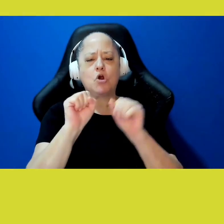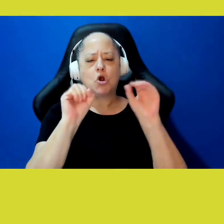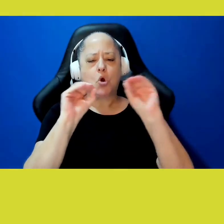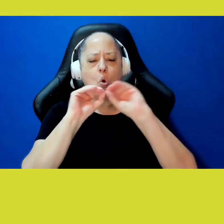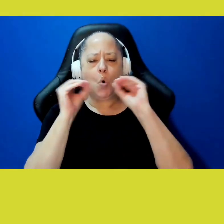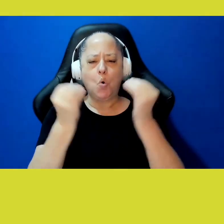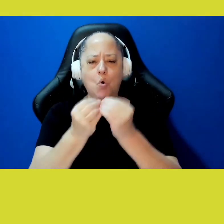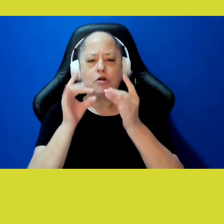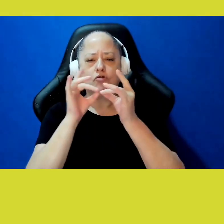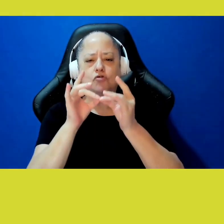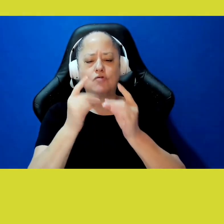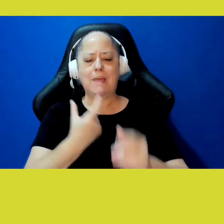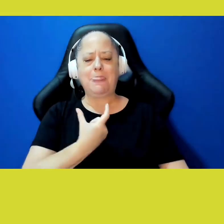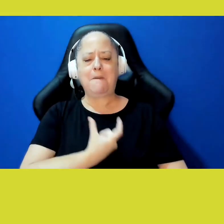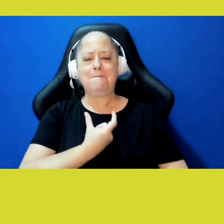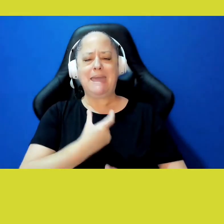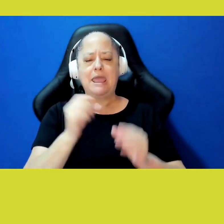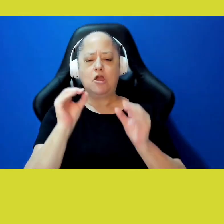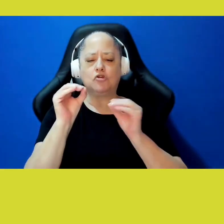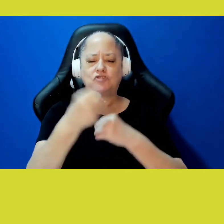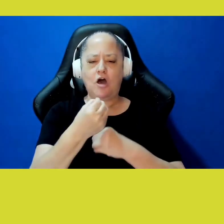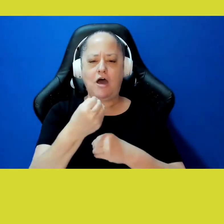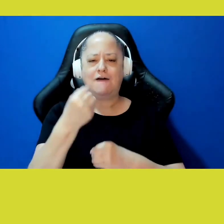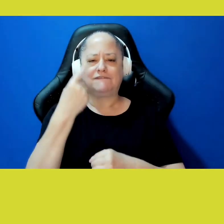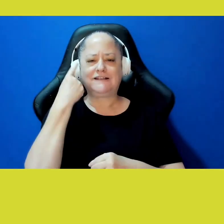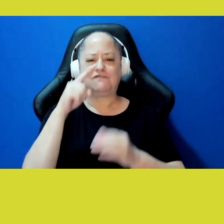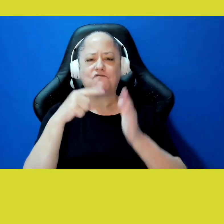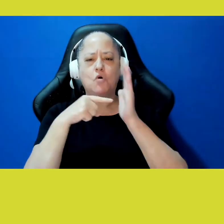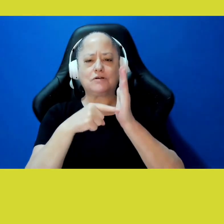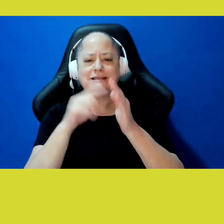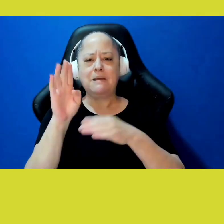mayor's office so that, for example, the business community,